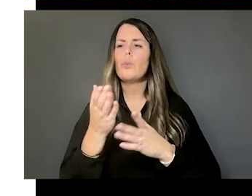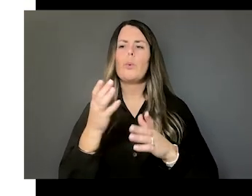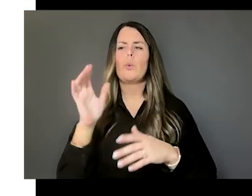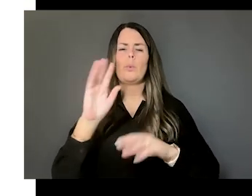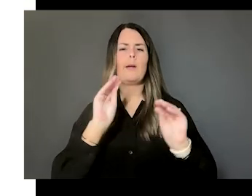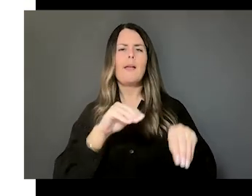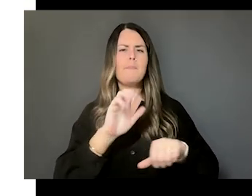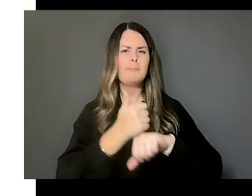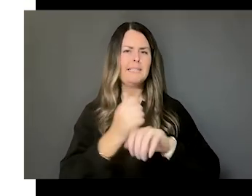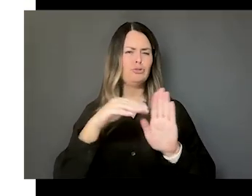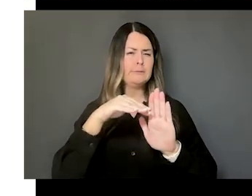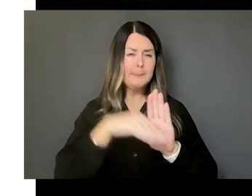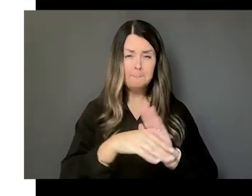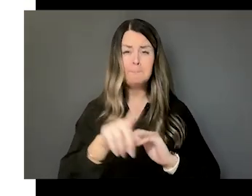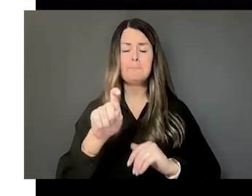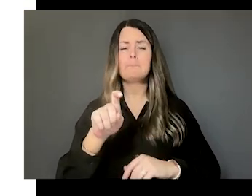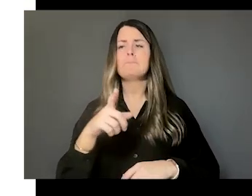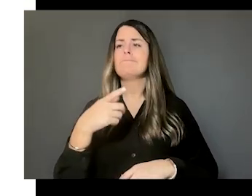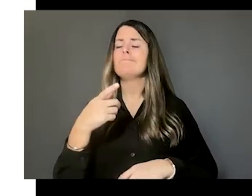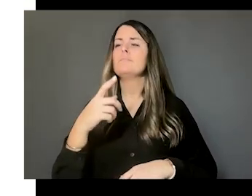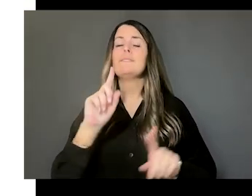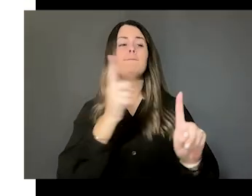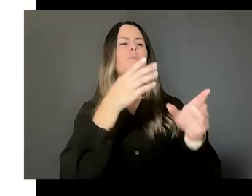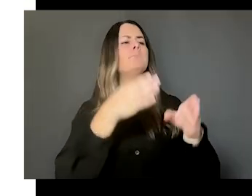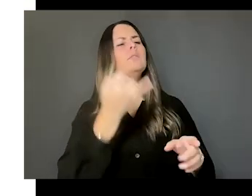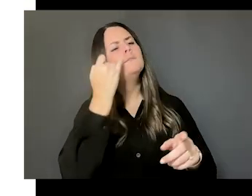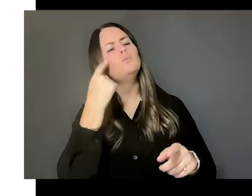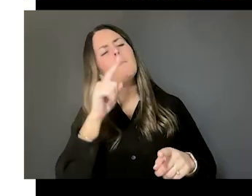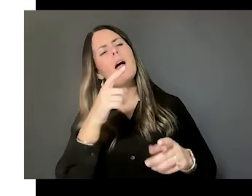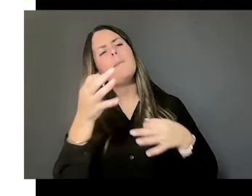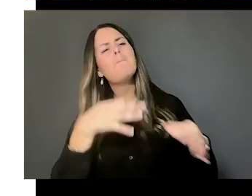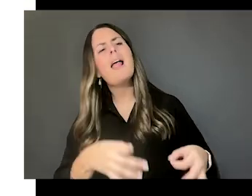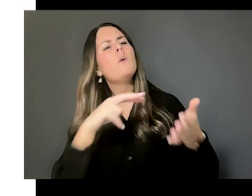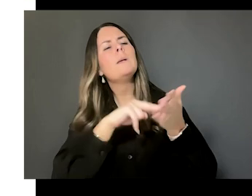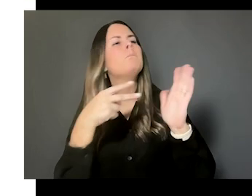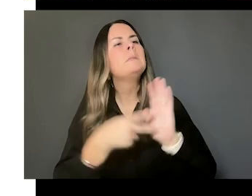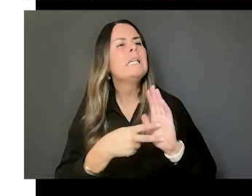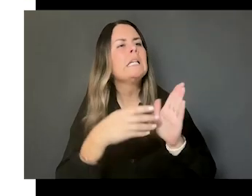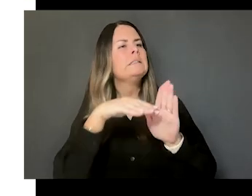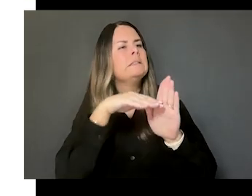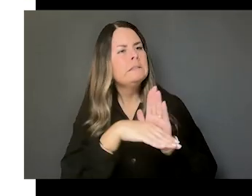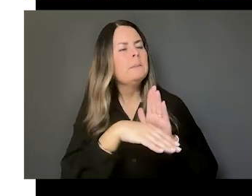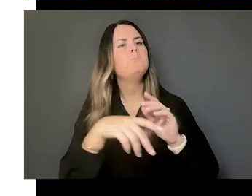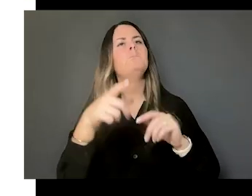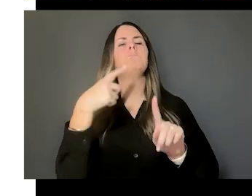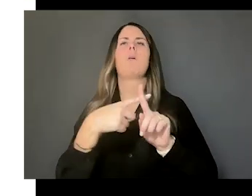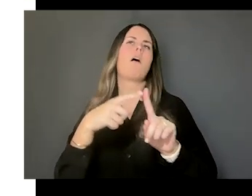And the first person that talks about this, if you'll kind of explain what that means to you and then any steps or practices,